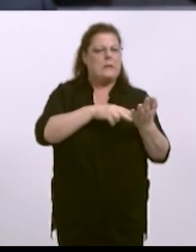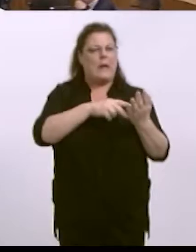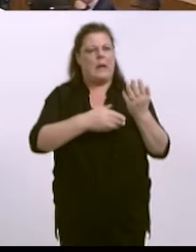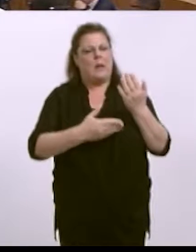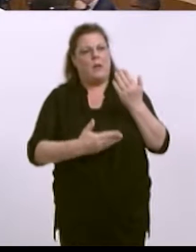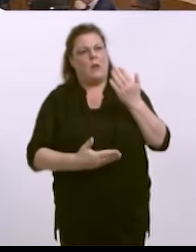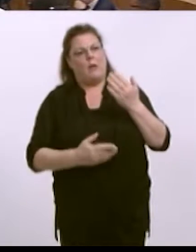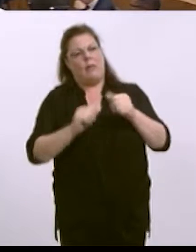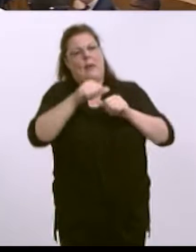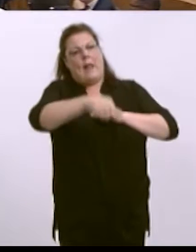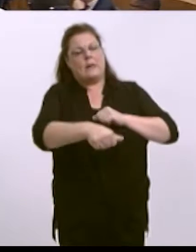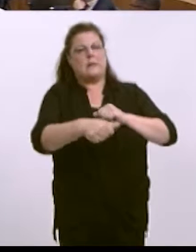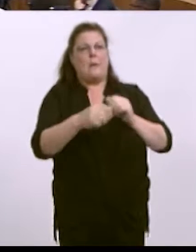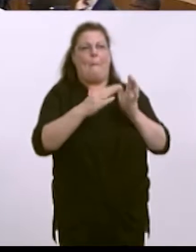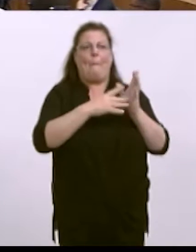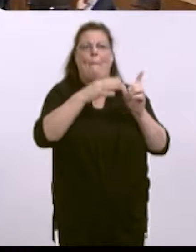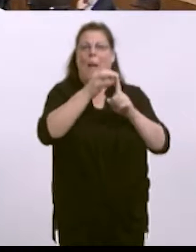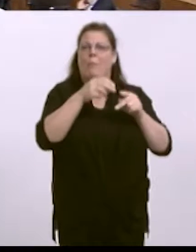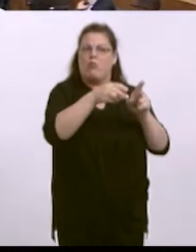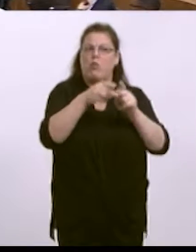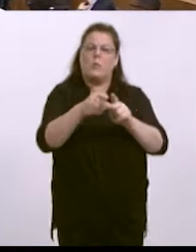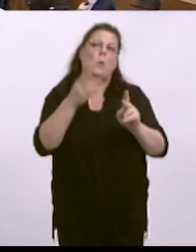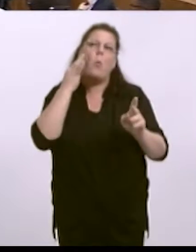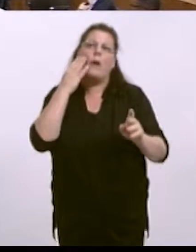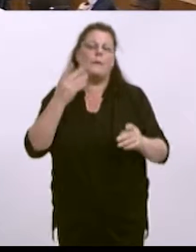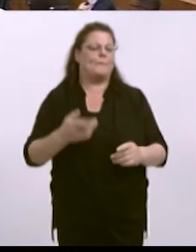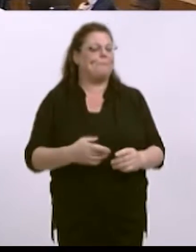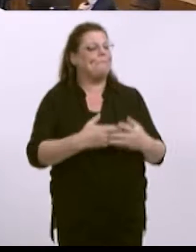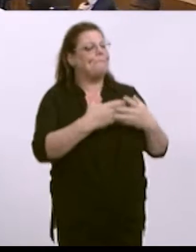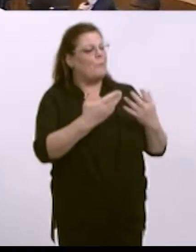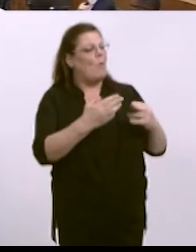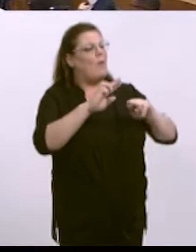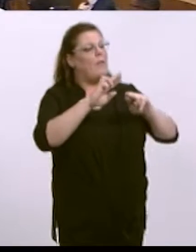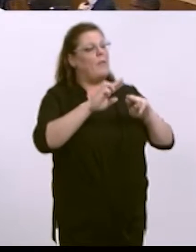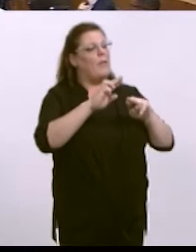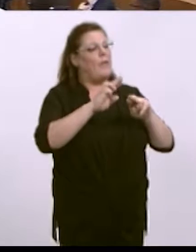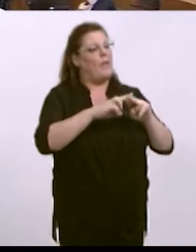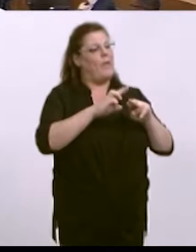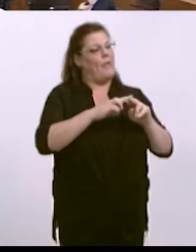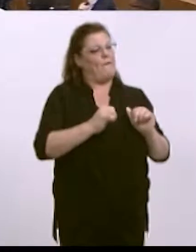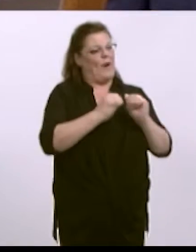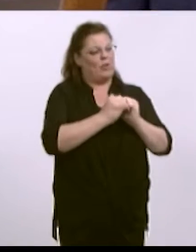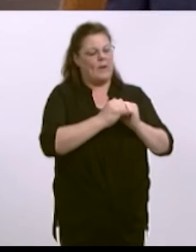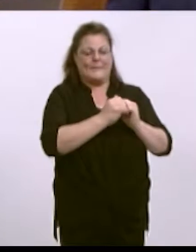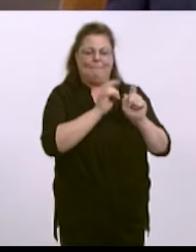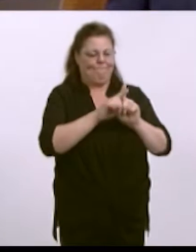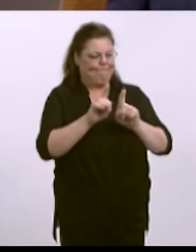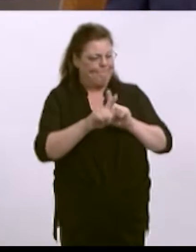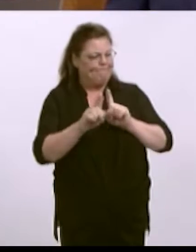map? Carwyn Jones: There are several issues that arise as a result of the franchise. First of all, at this moment in time the Welsh Government,